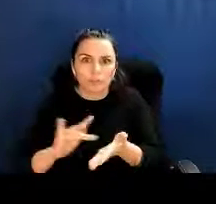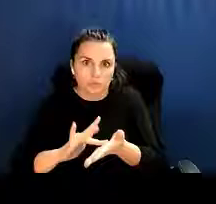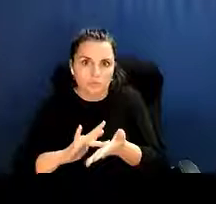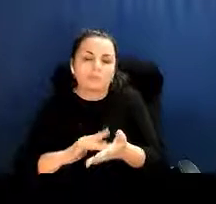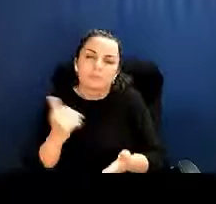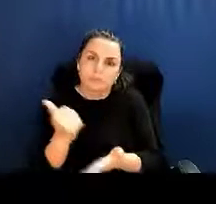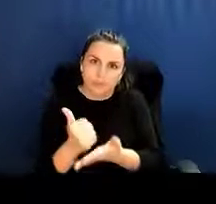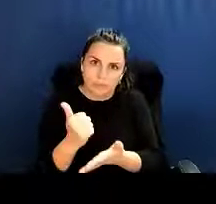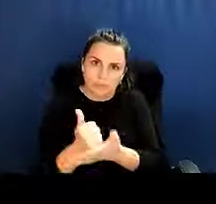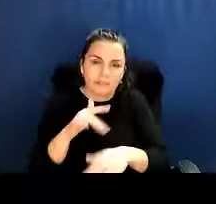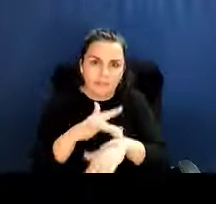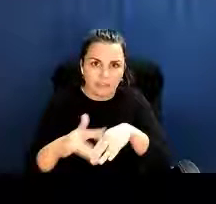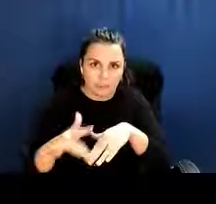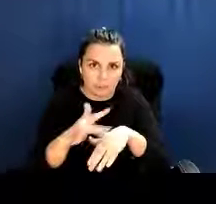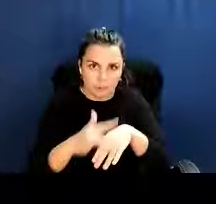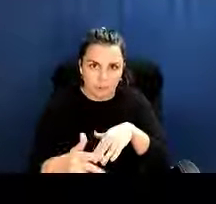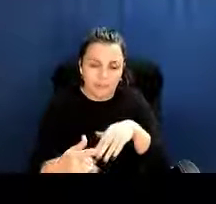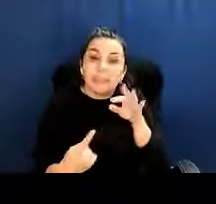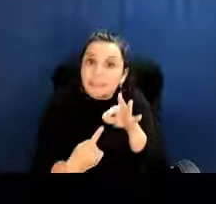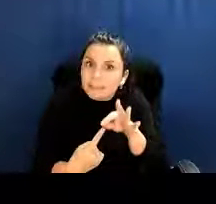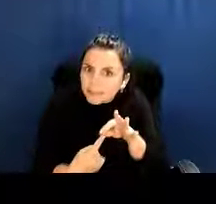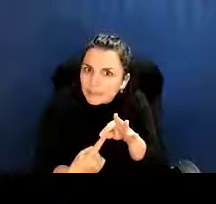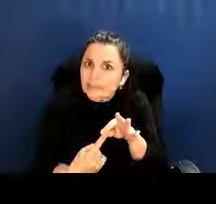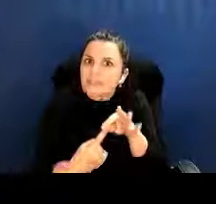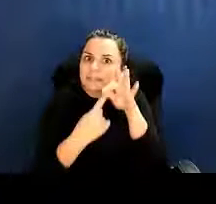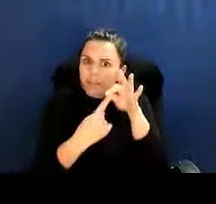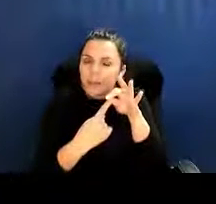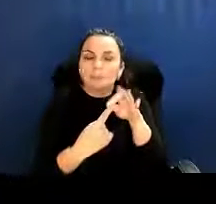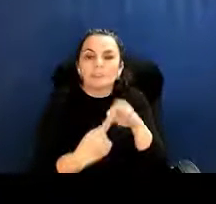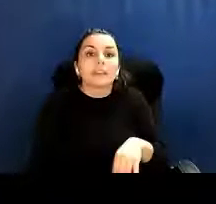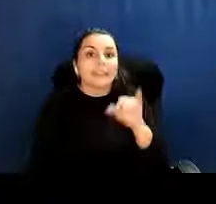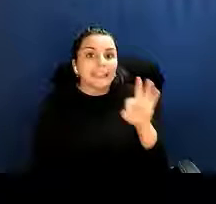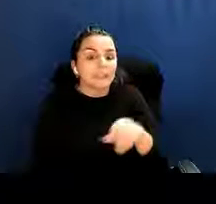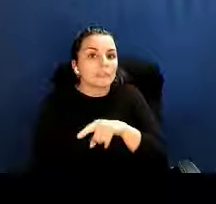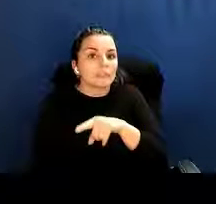This is the case unless the research risk is justified by the potential benefit.